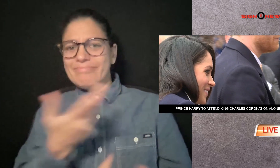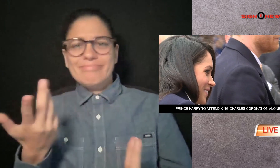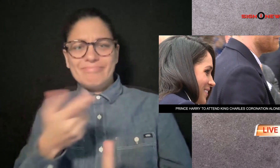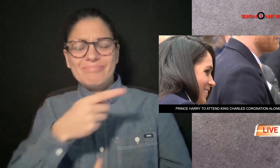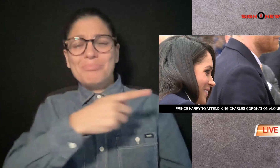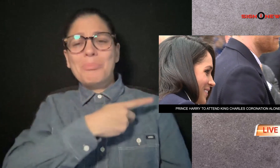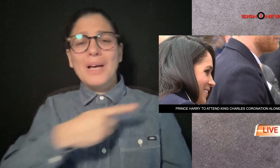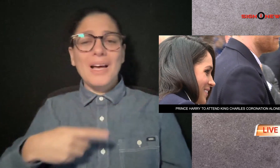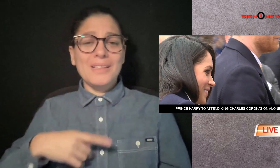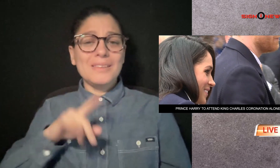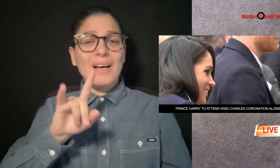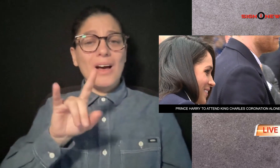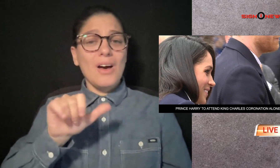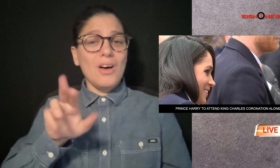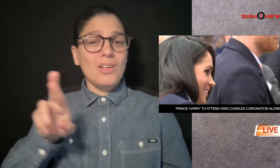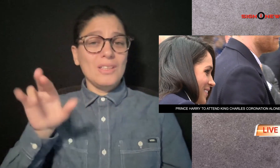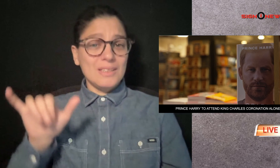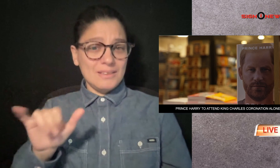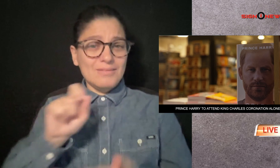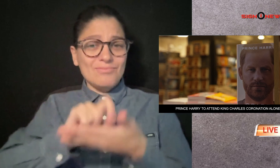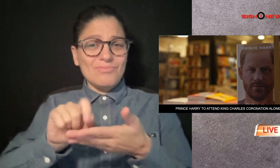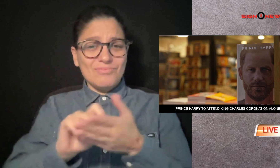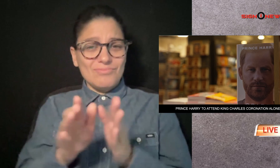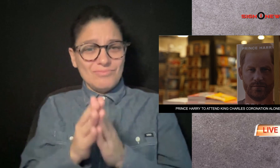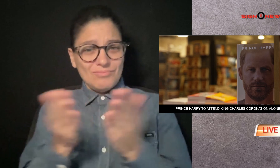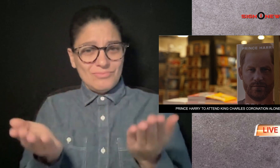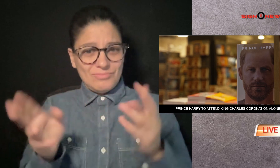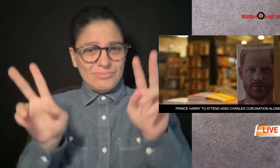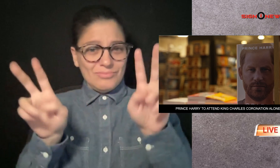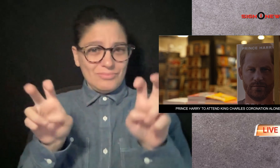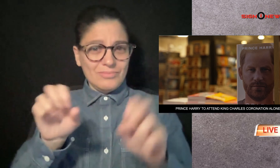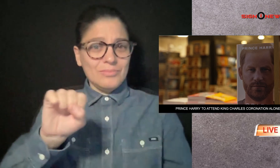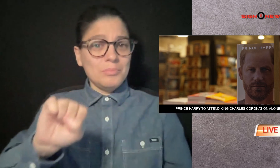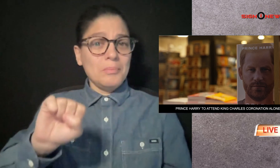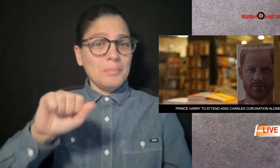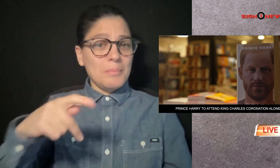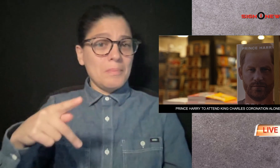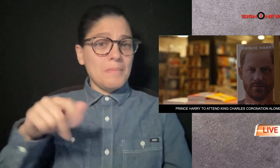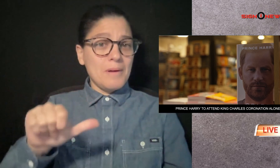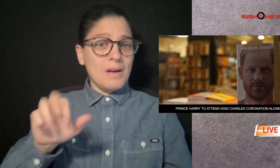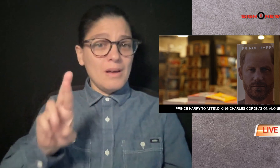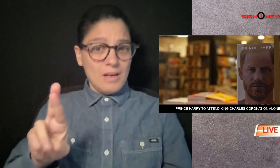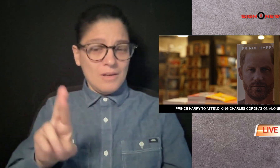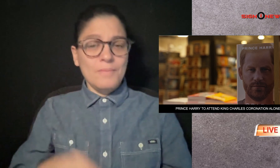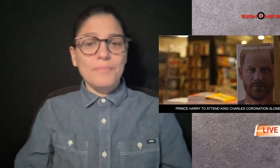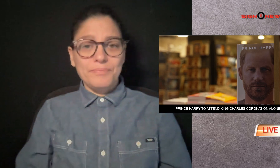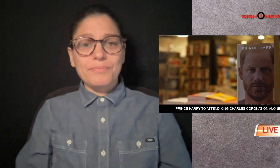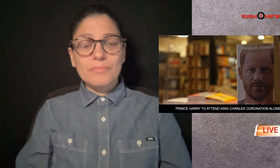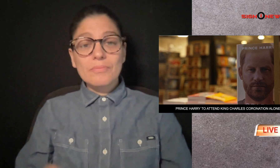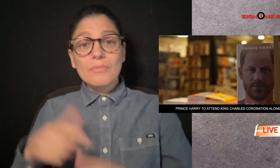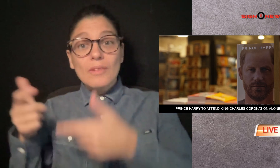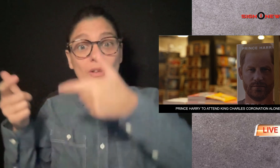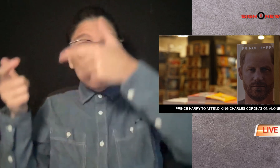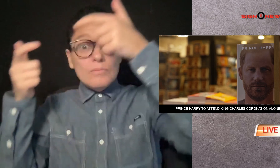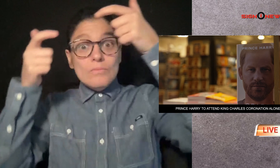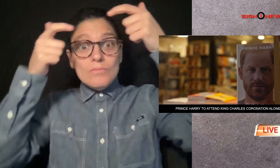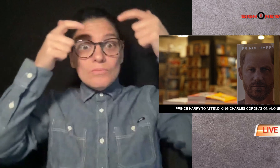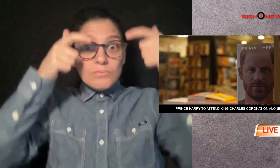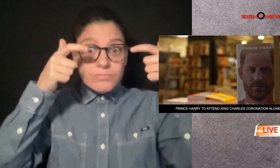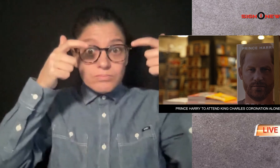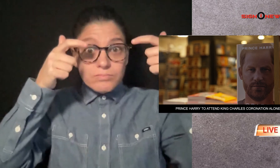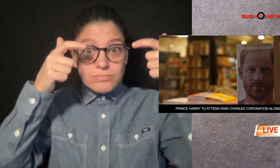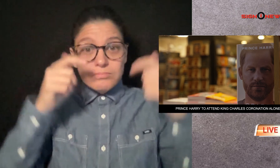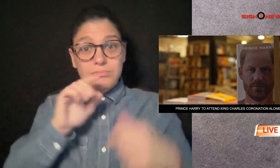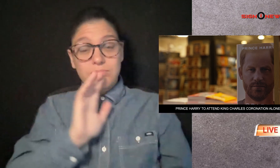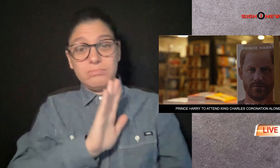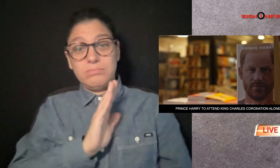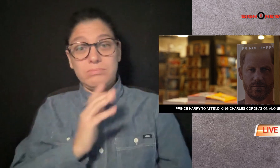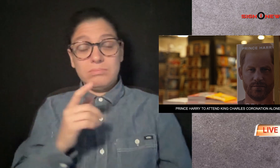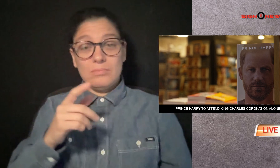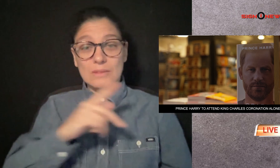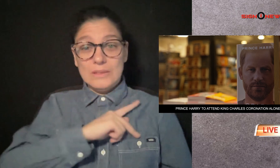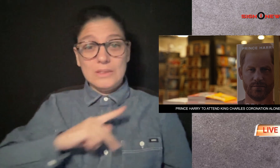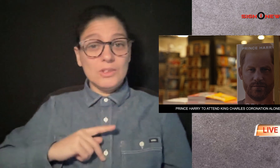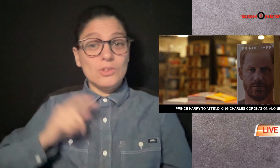between Prince Harry and the royal family after the release of his book Spare King Charles'